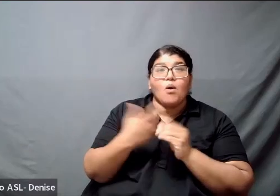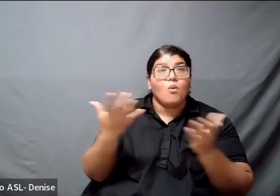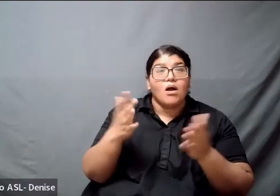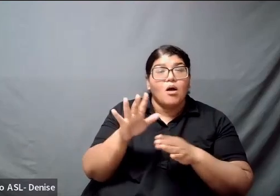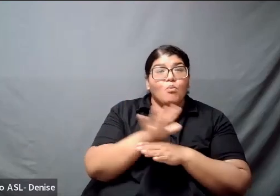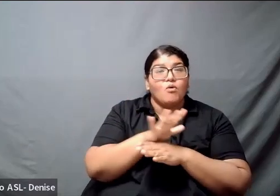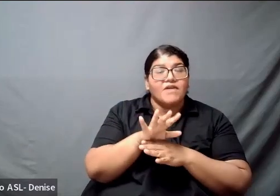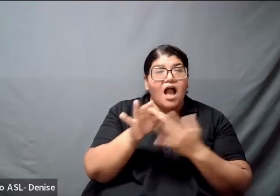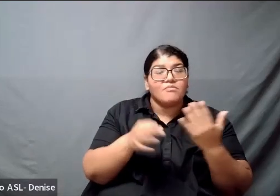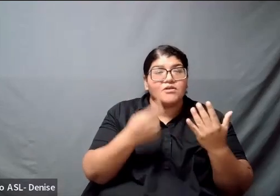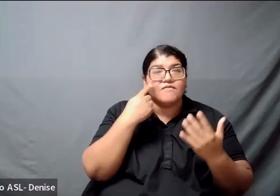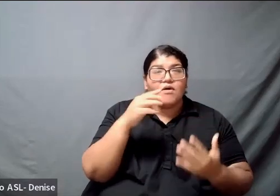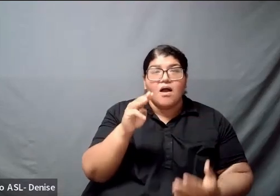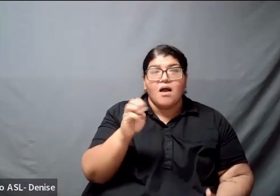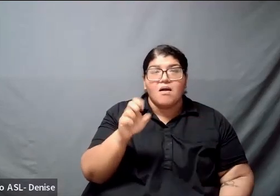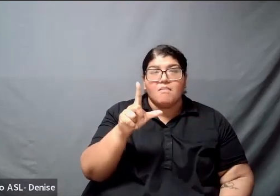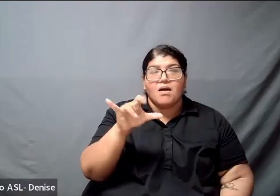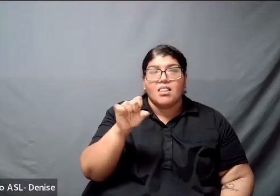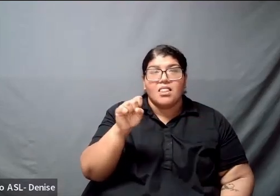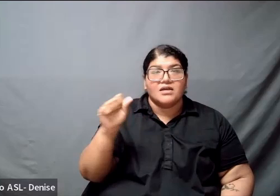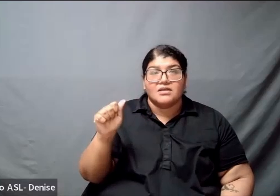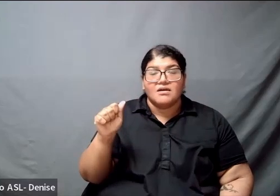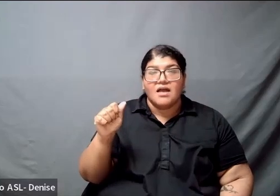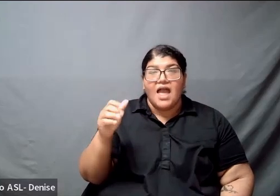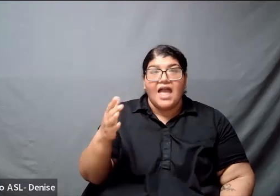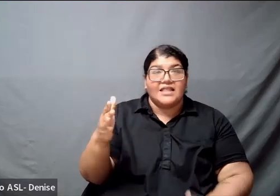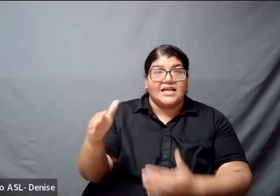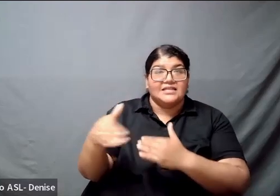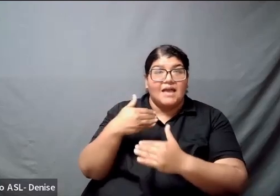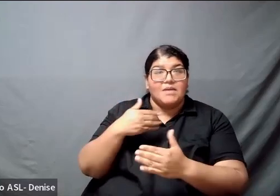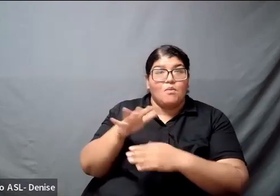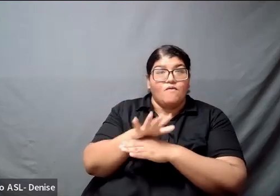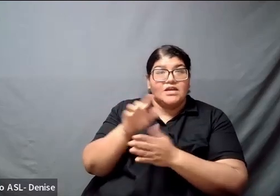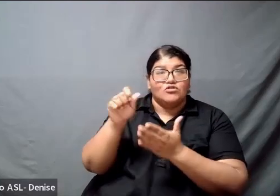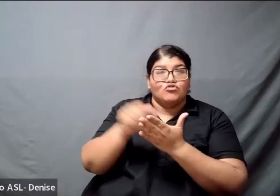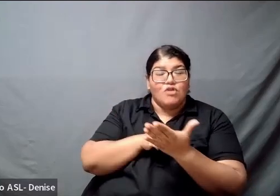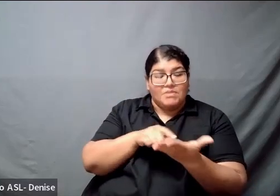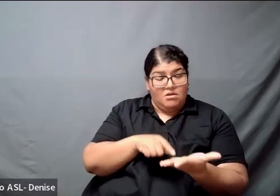and I got a script that was so bad that I effectively kaboshed the deal.